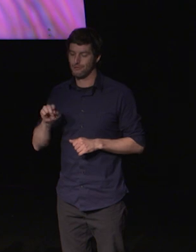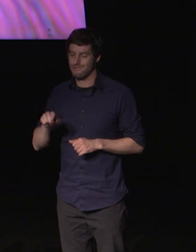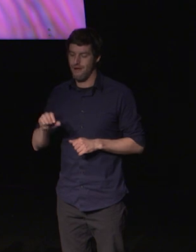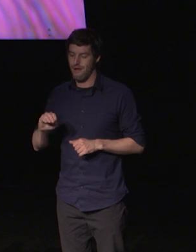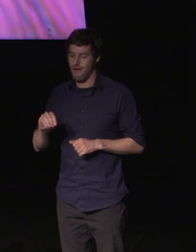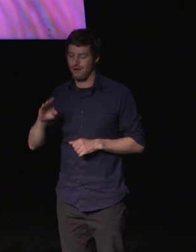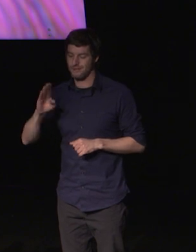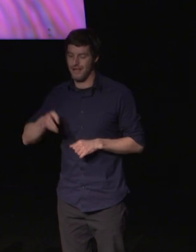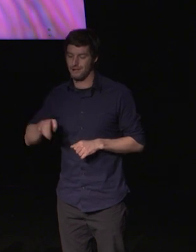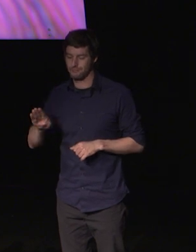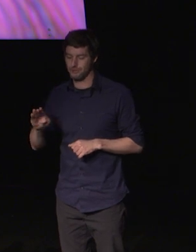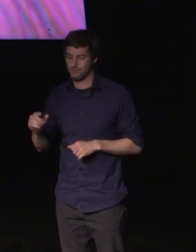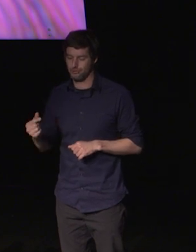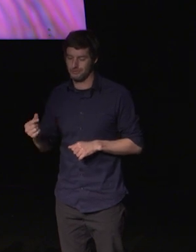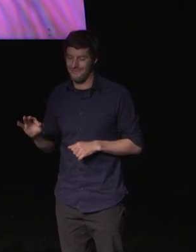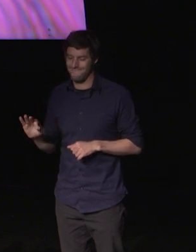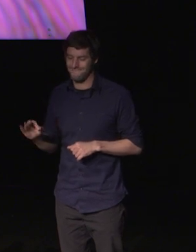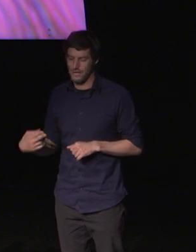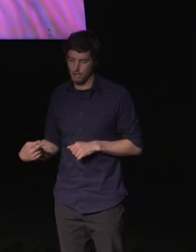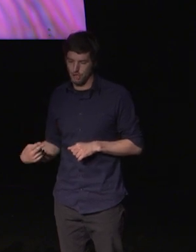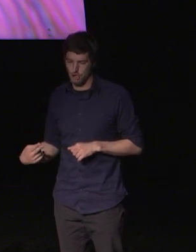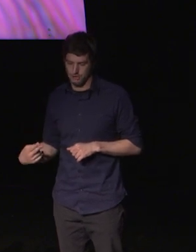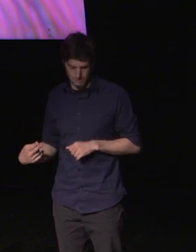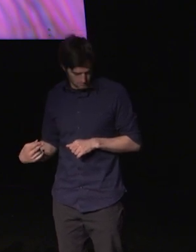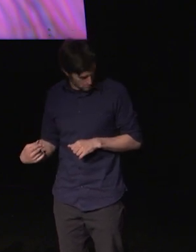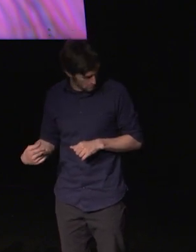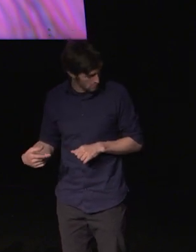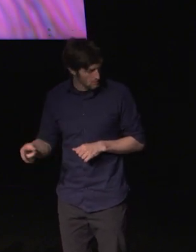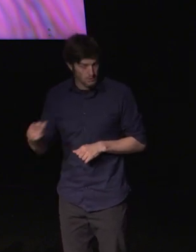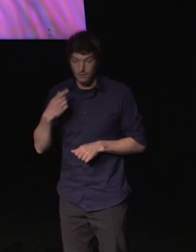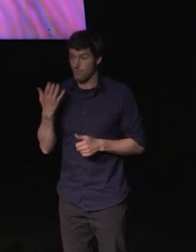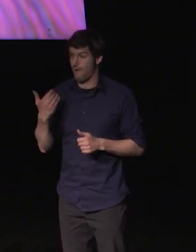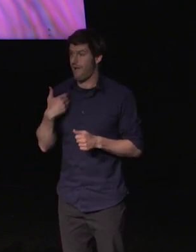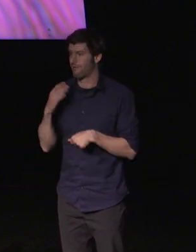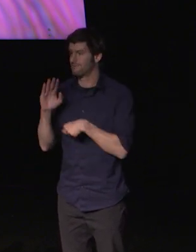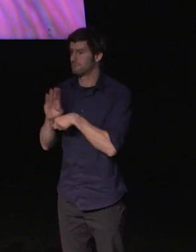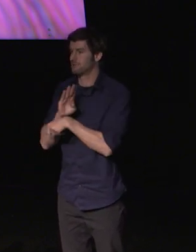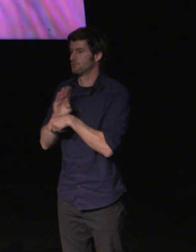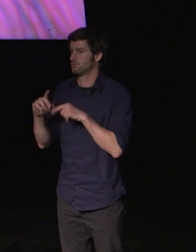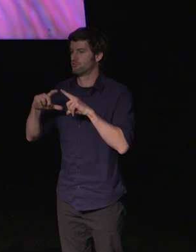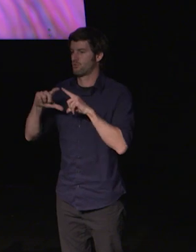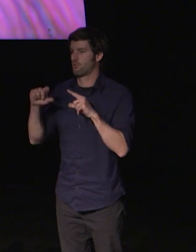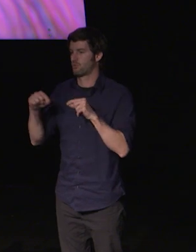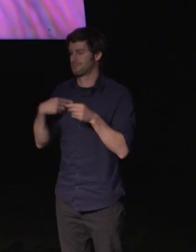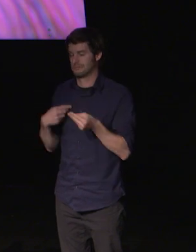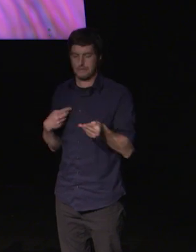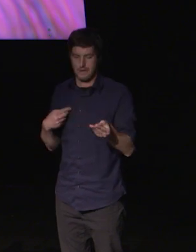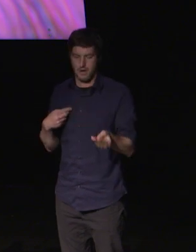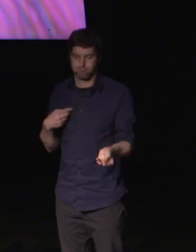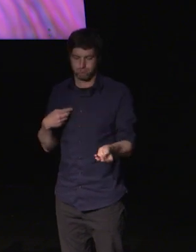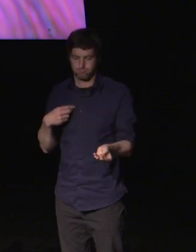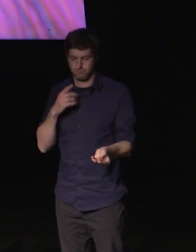And if you want I do have business cards up the front, so definitely grab one of those.